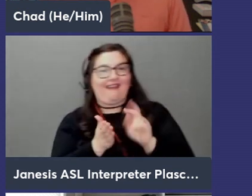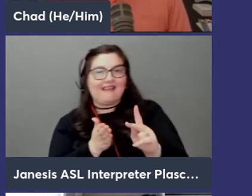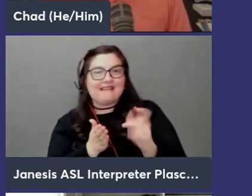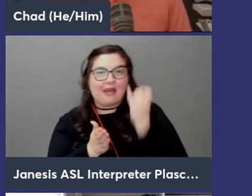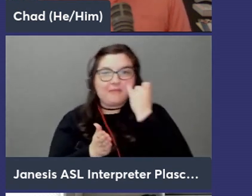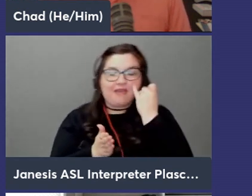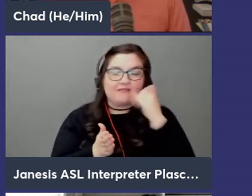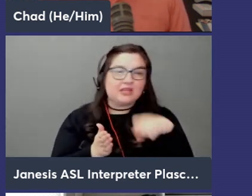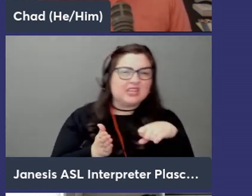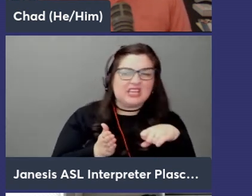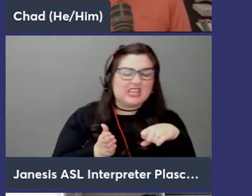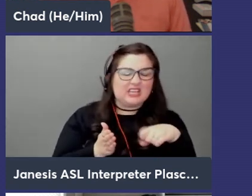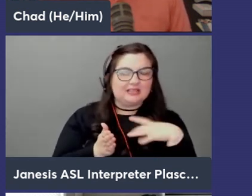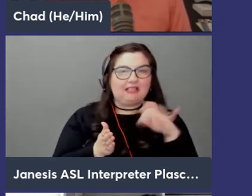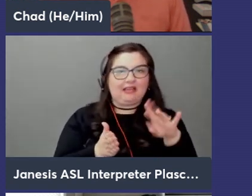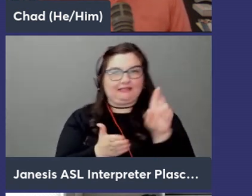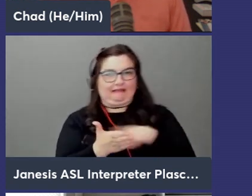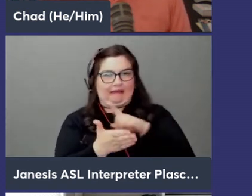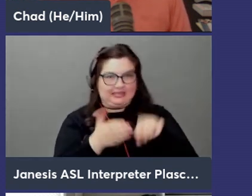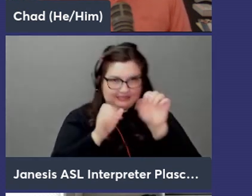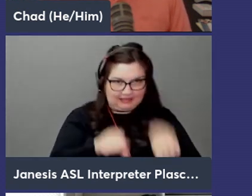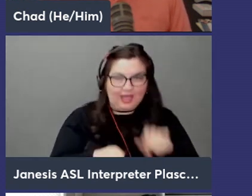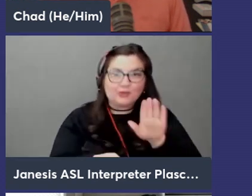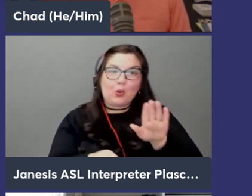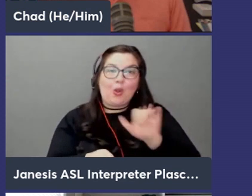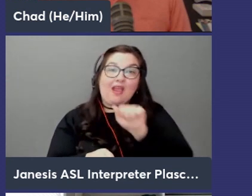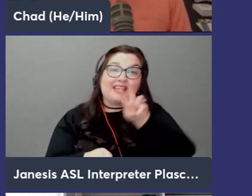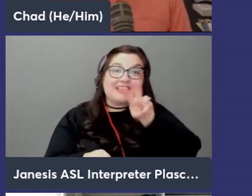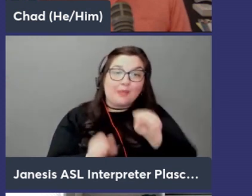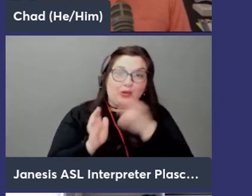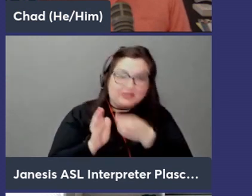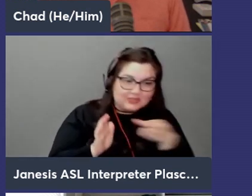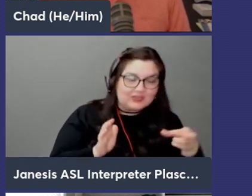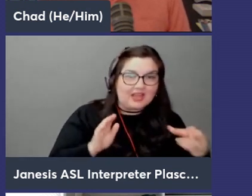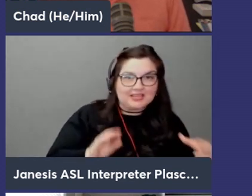You can go look at your AWS resources, and you can do it on top of a free trial.